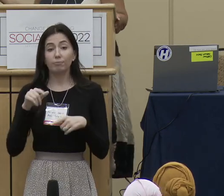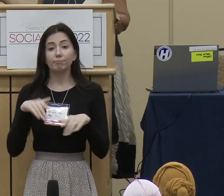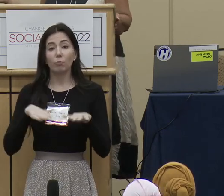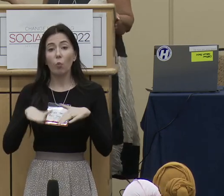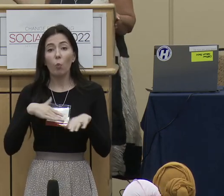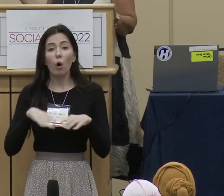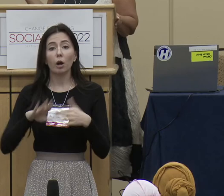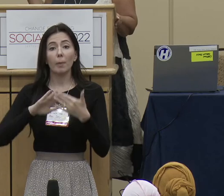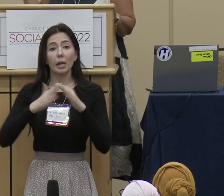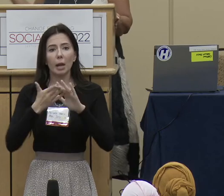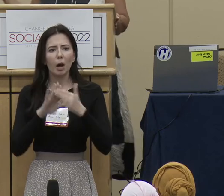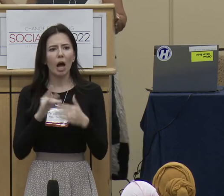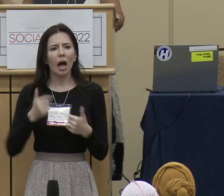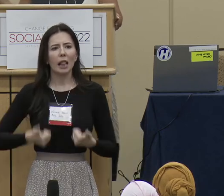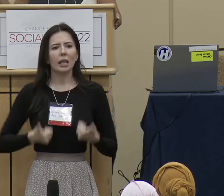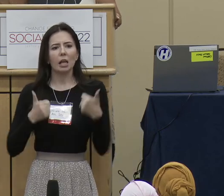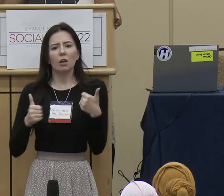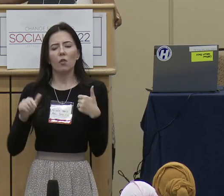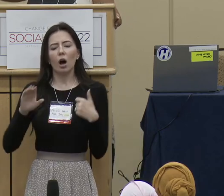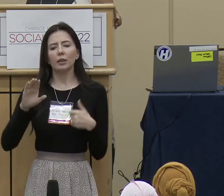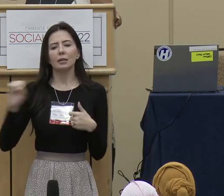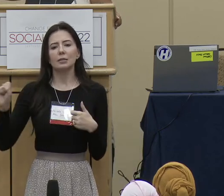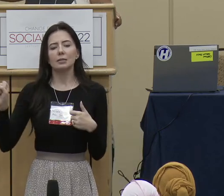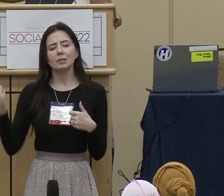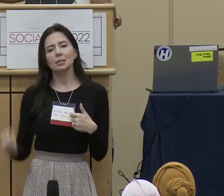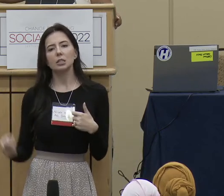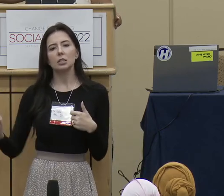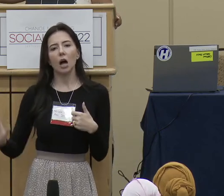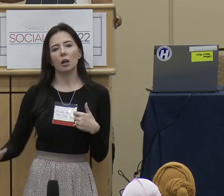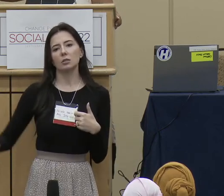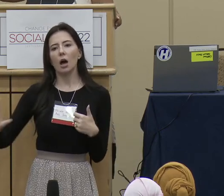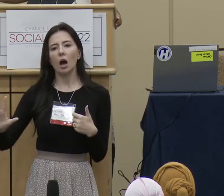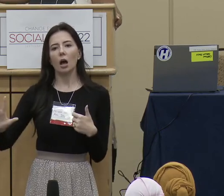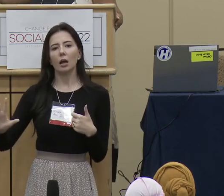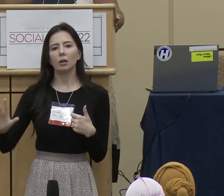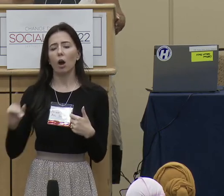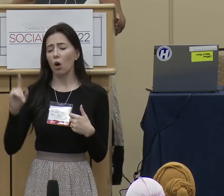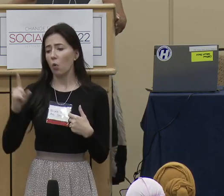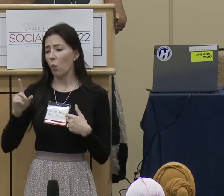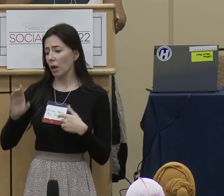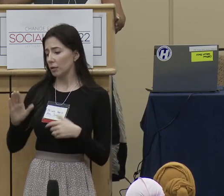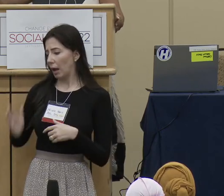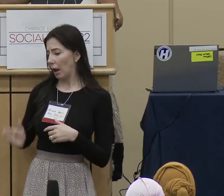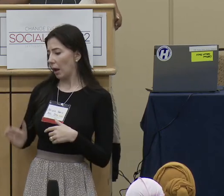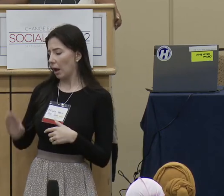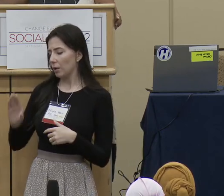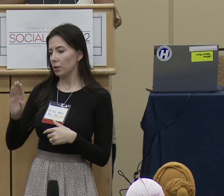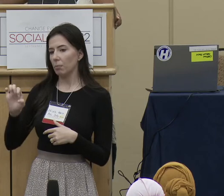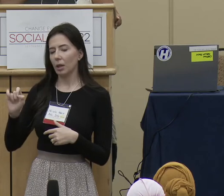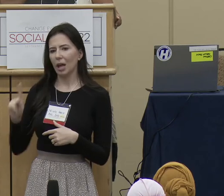when I walk in my neighborhood , I live on a block on the south